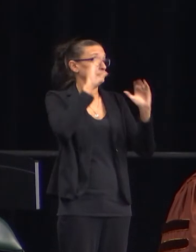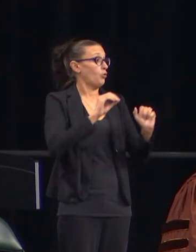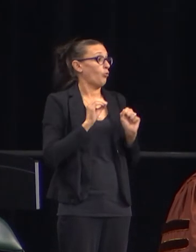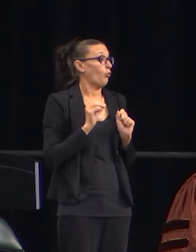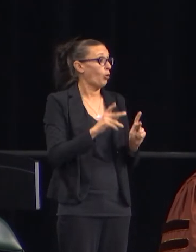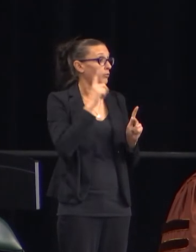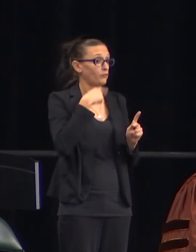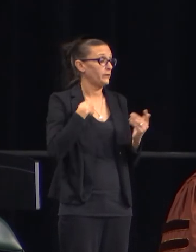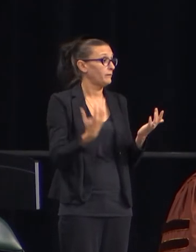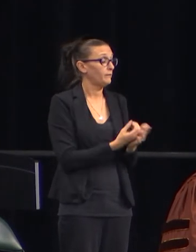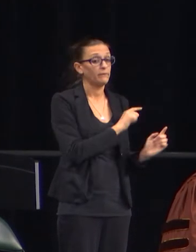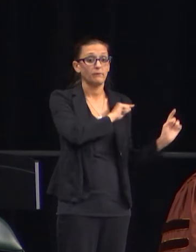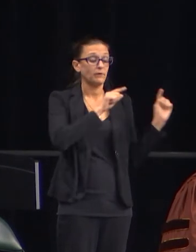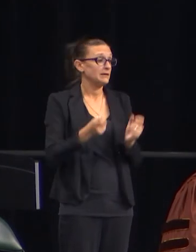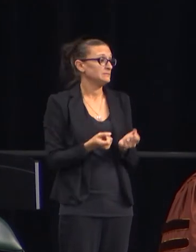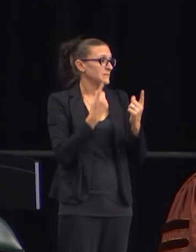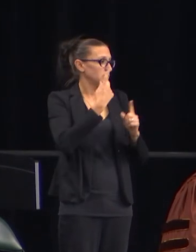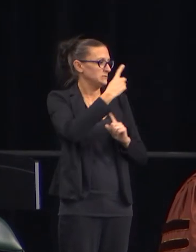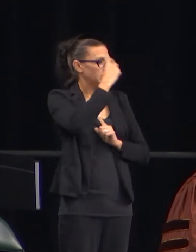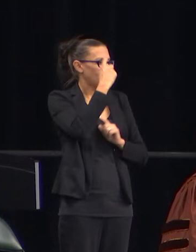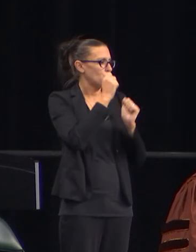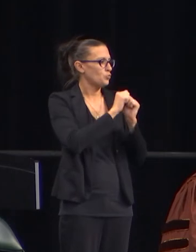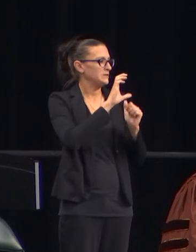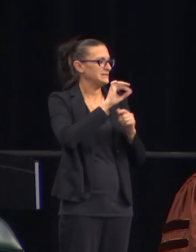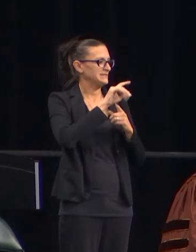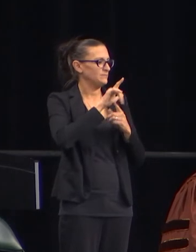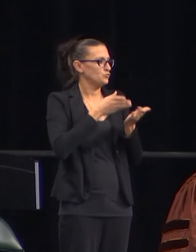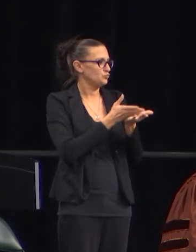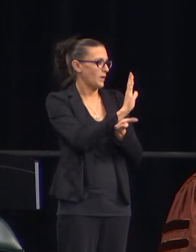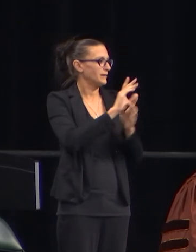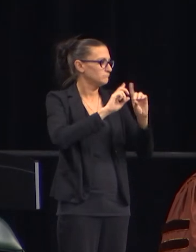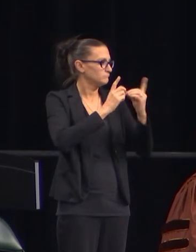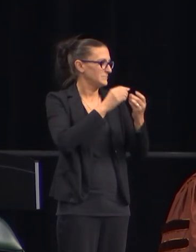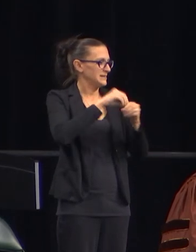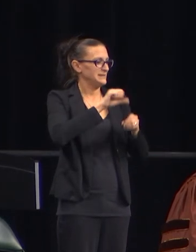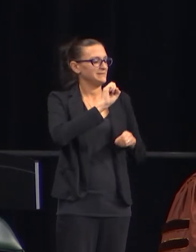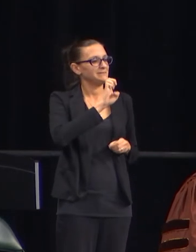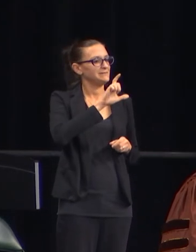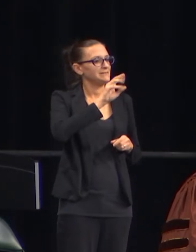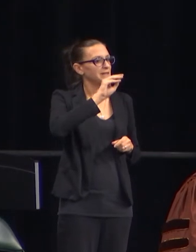for me to spend the summer with a Civil Rights division in Selma, Alabama.